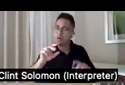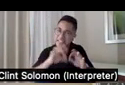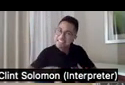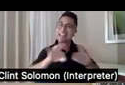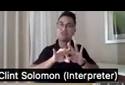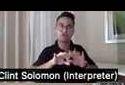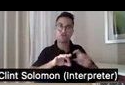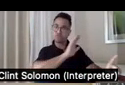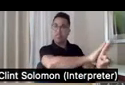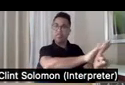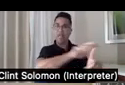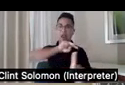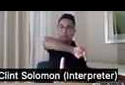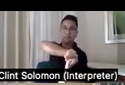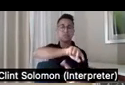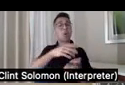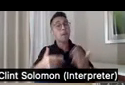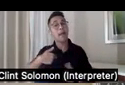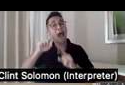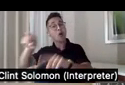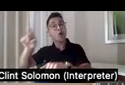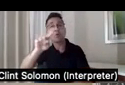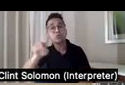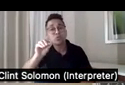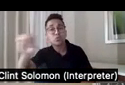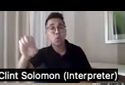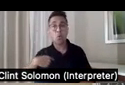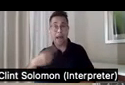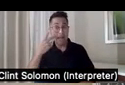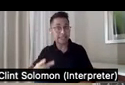to the zoo and the most salient thing might be seeing an animal that i've been trying to catch